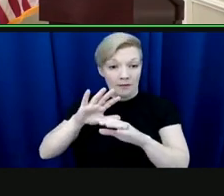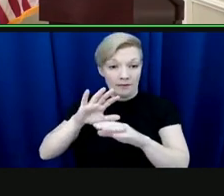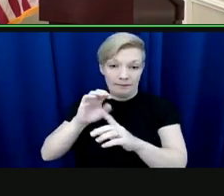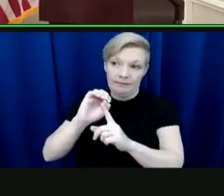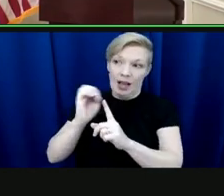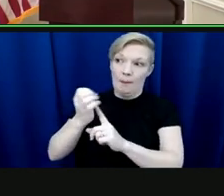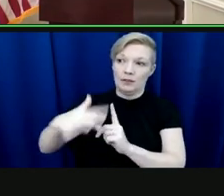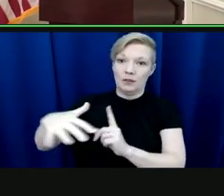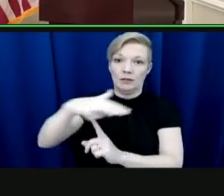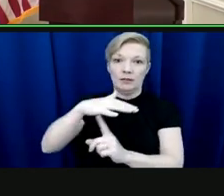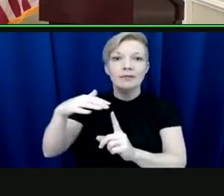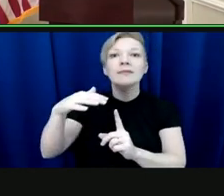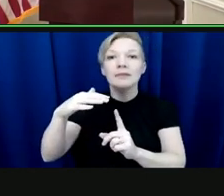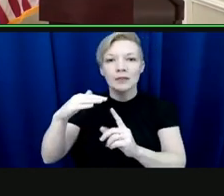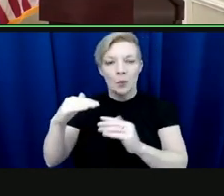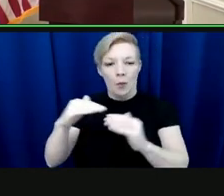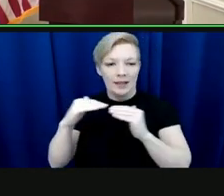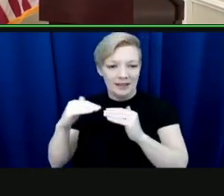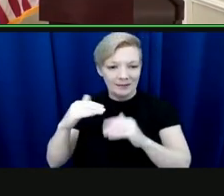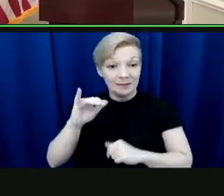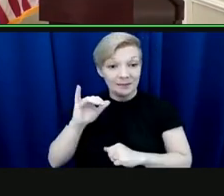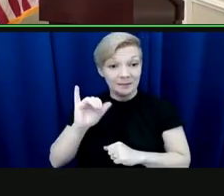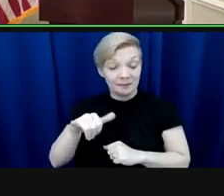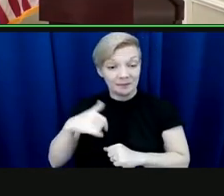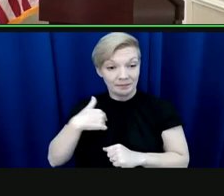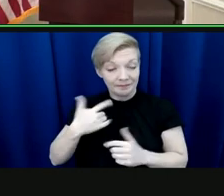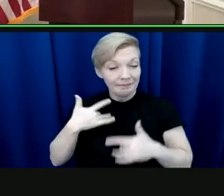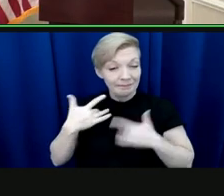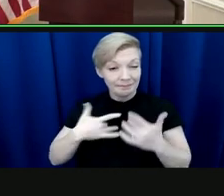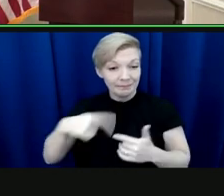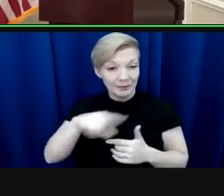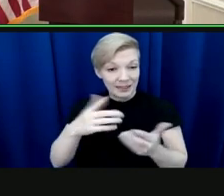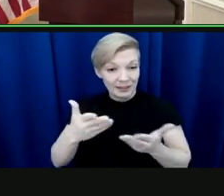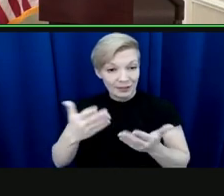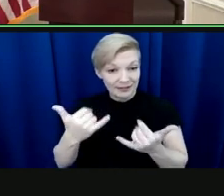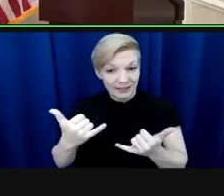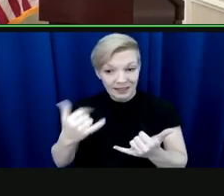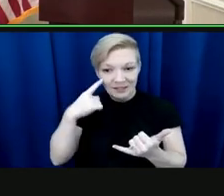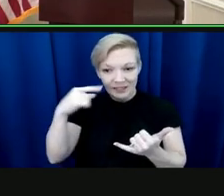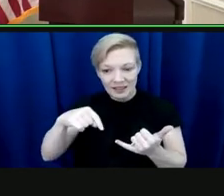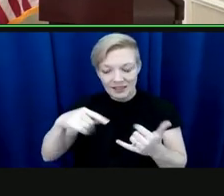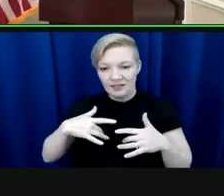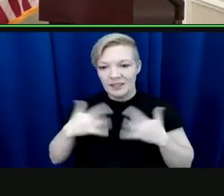and I'm really excited that you're all here today in this hybrid event and supportive